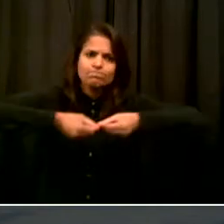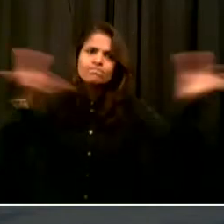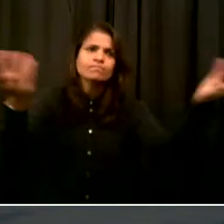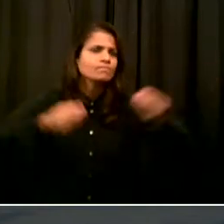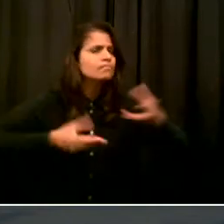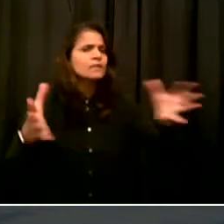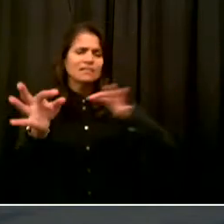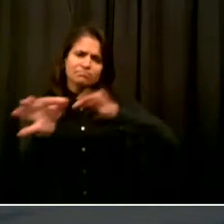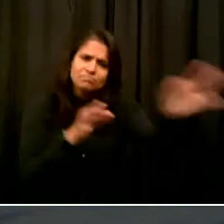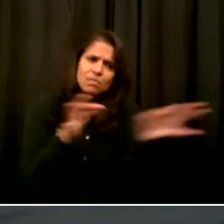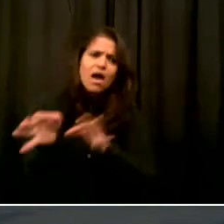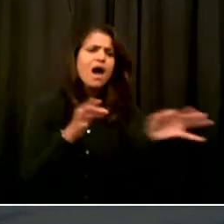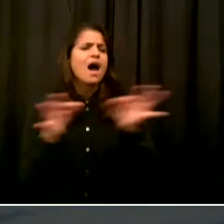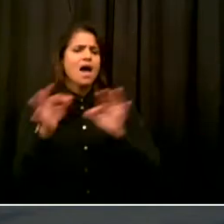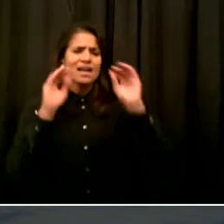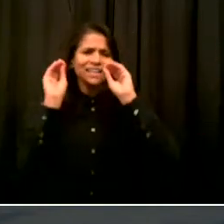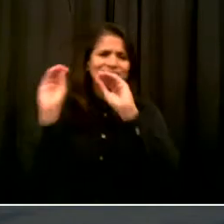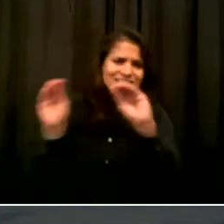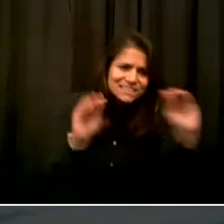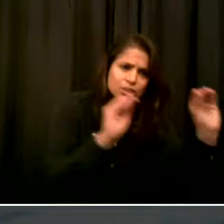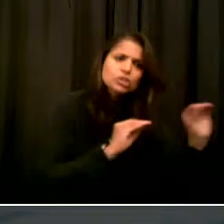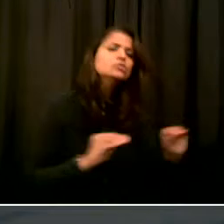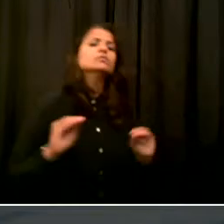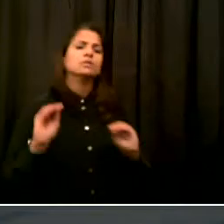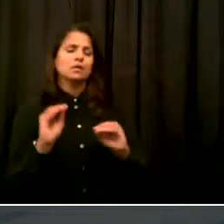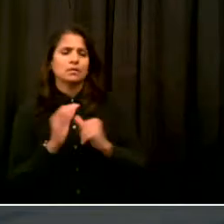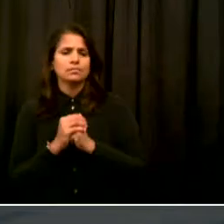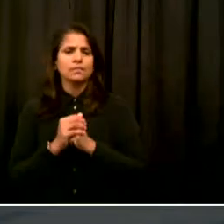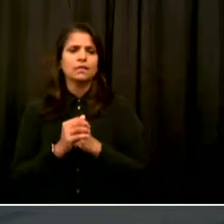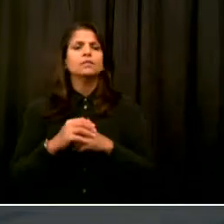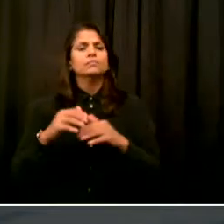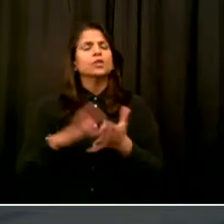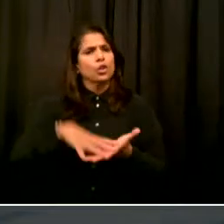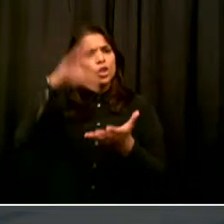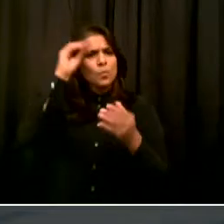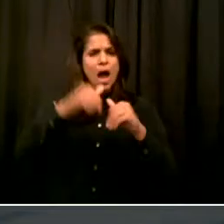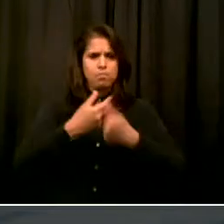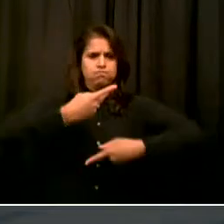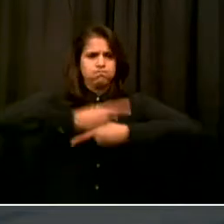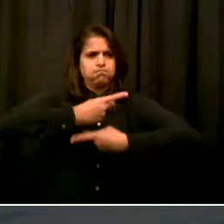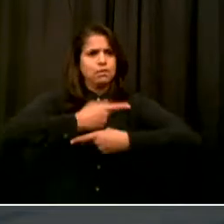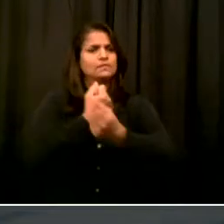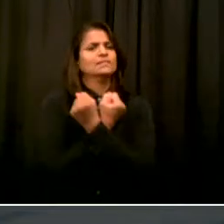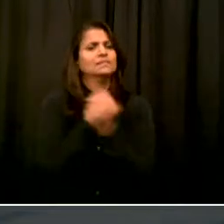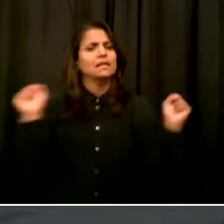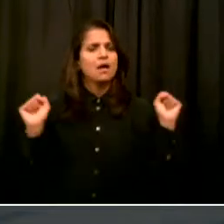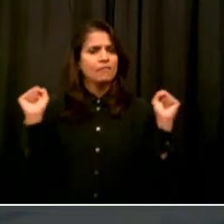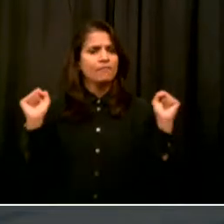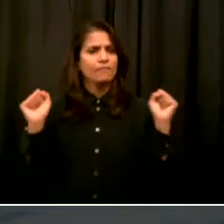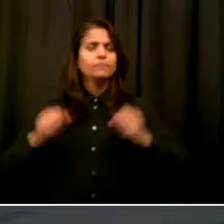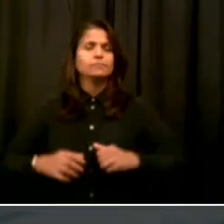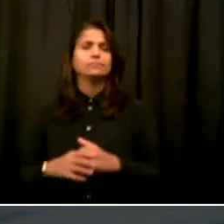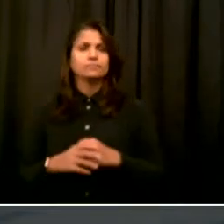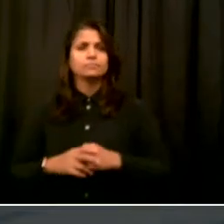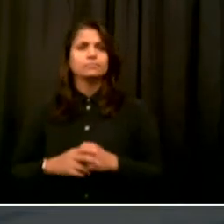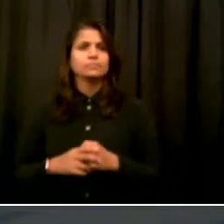YOU U MA AA SKWHICH IS A CORNERSTONE TO EVERYTHING WE DO, PREVENTION.